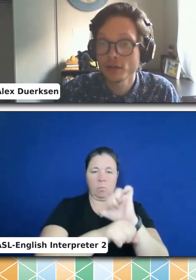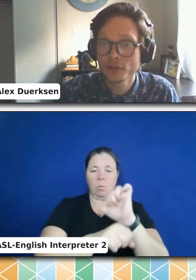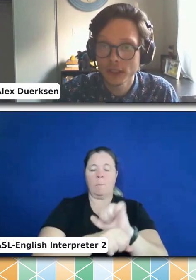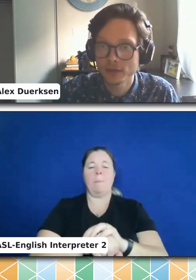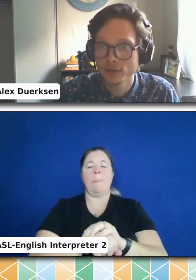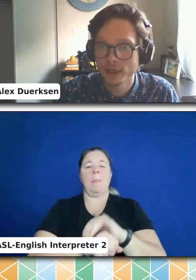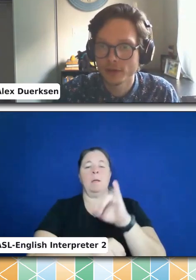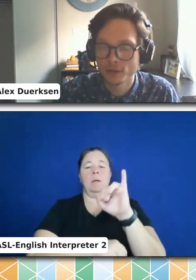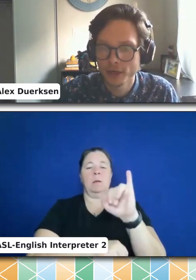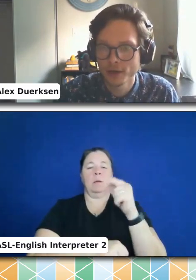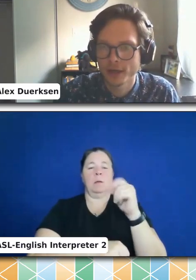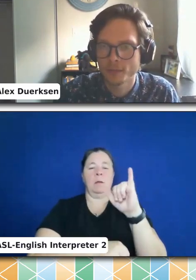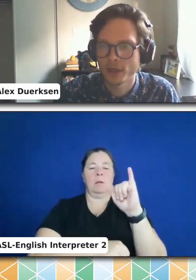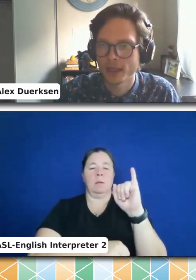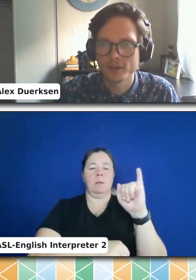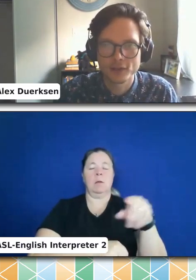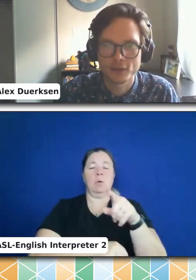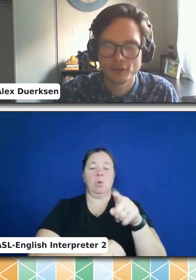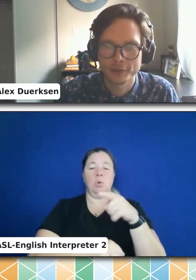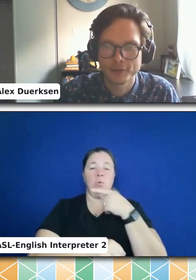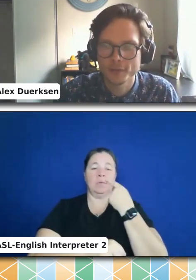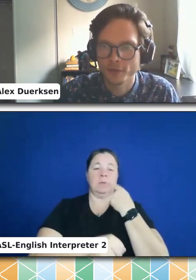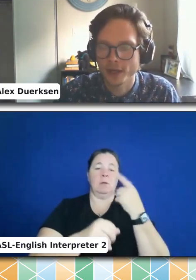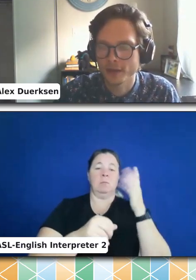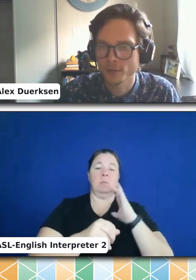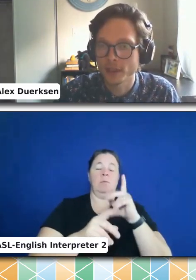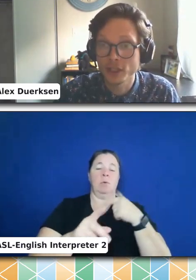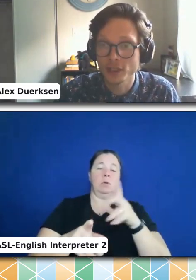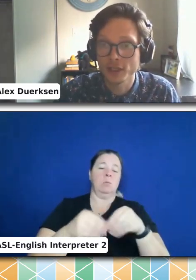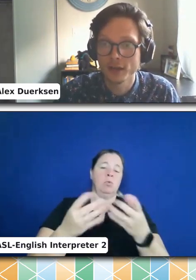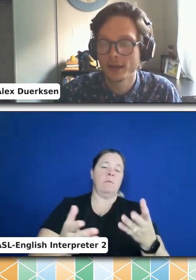Um, and uh… Igli, you alluded to it earlier, uh, but Igli's also generously provided us with a cheat sheet.